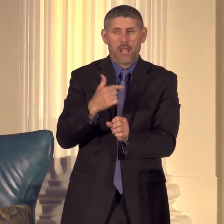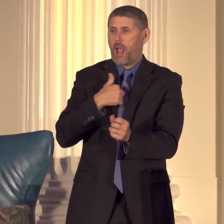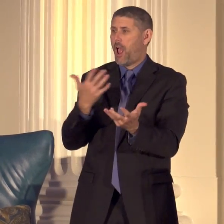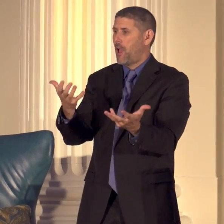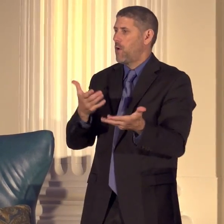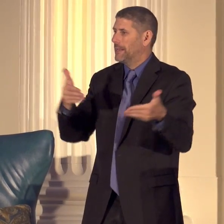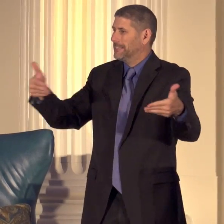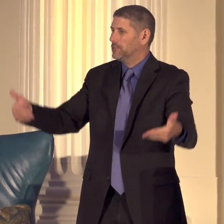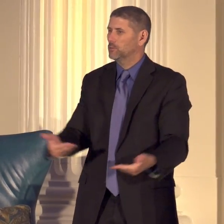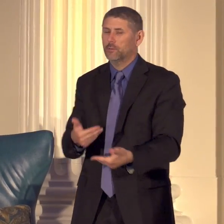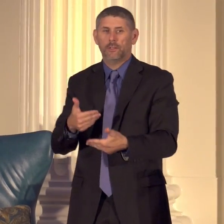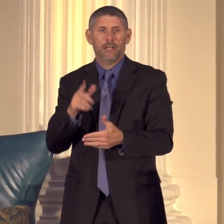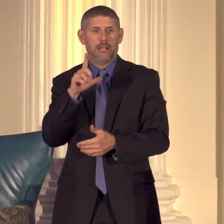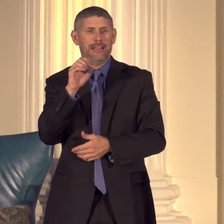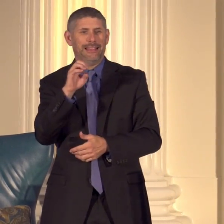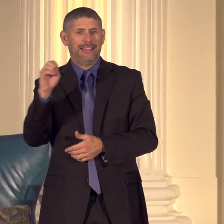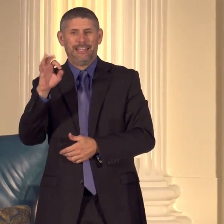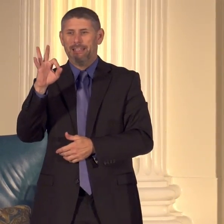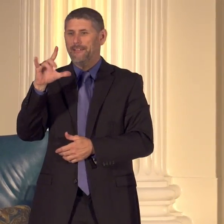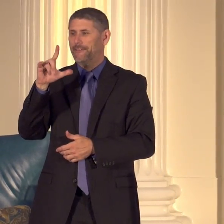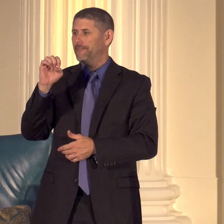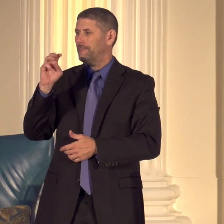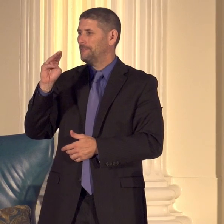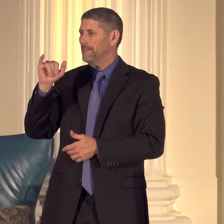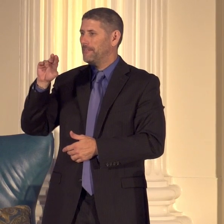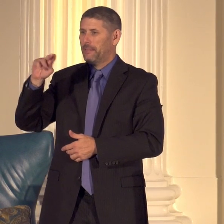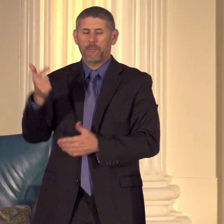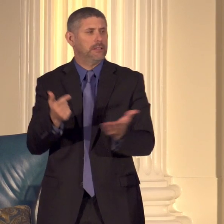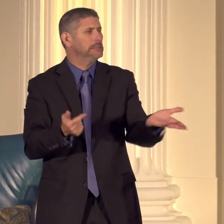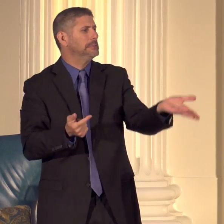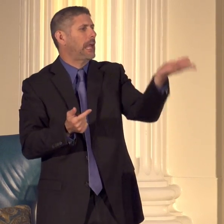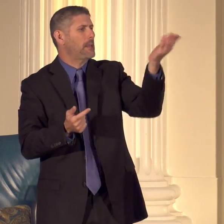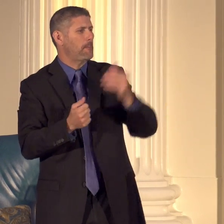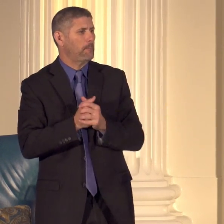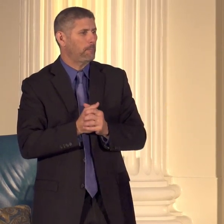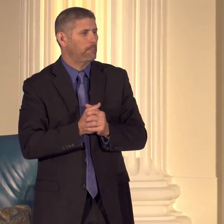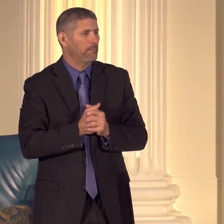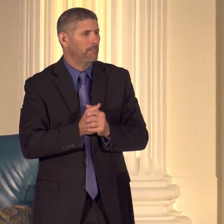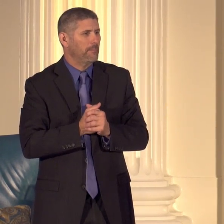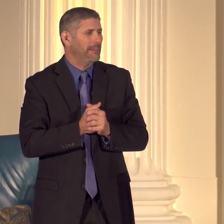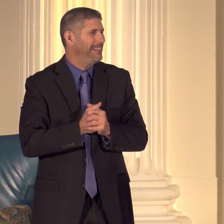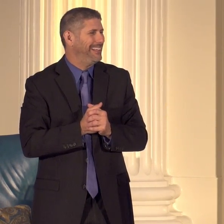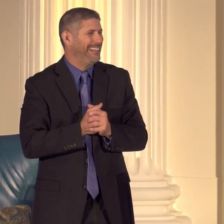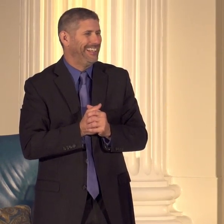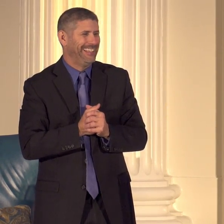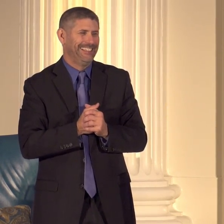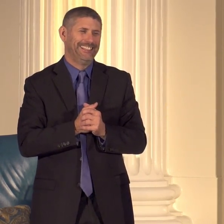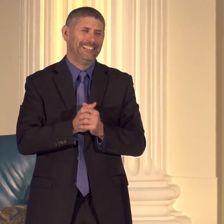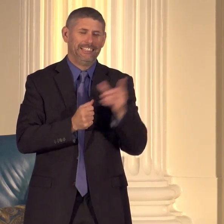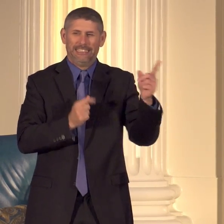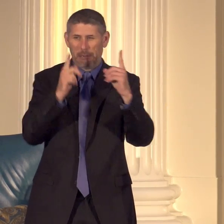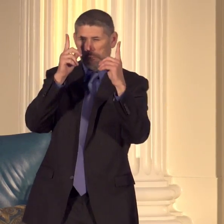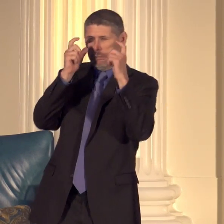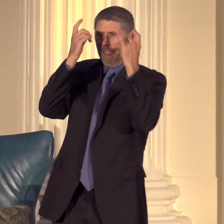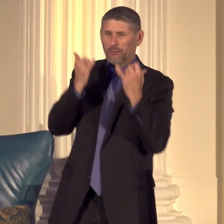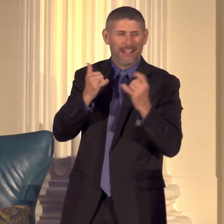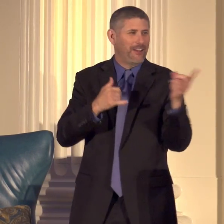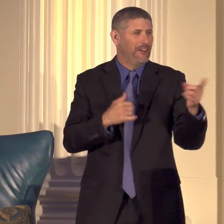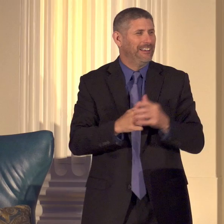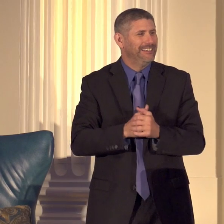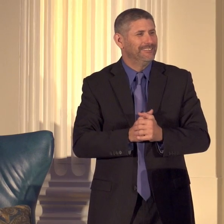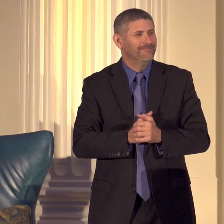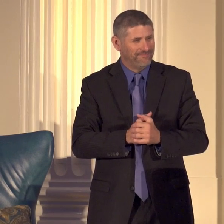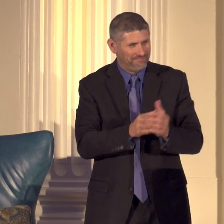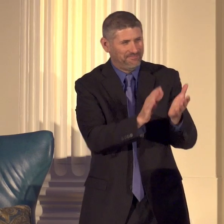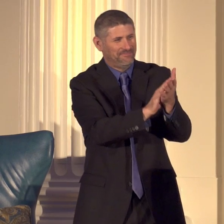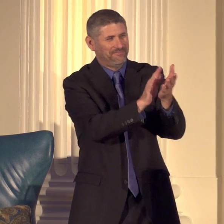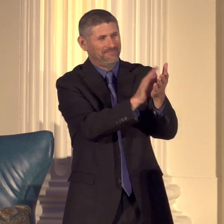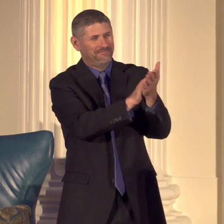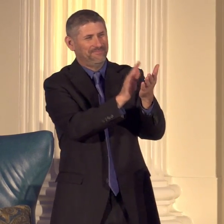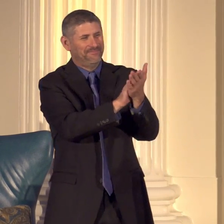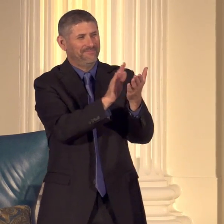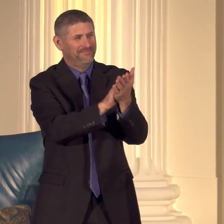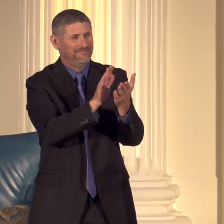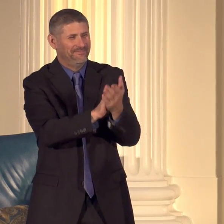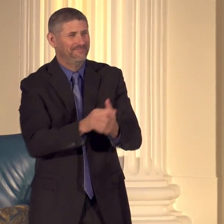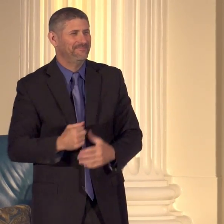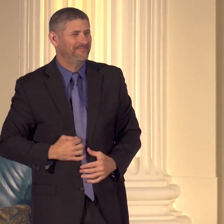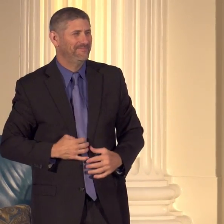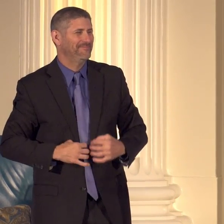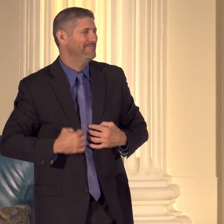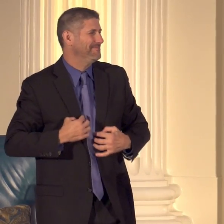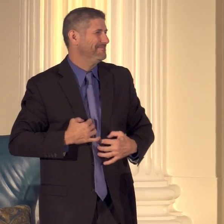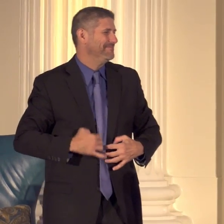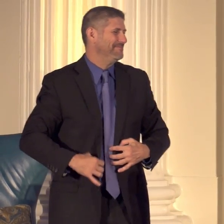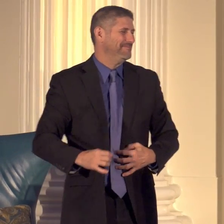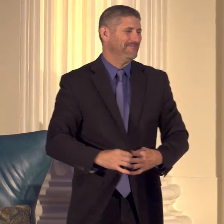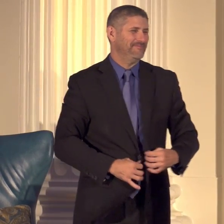introduce you to Lee Fleming Lee stand up he's taking a picture right now so